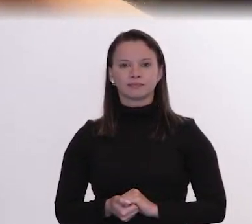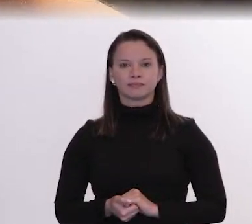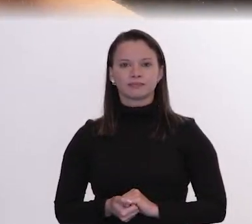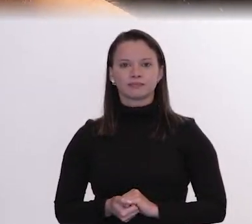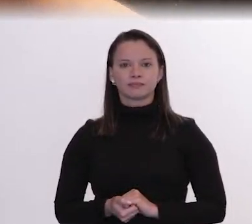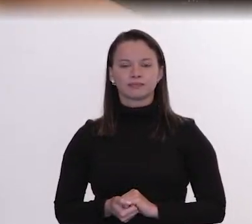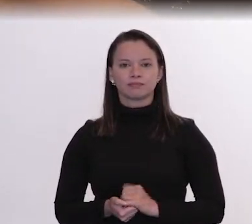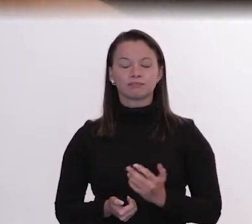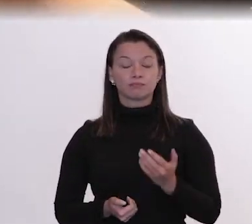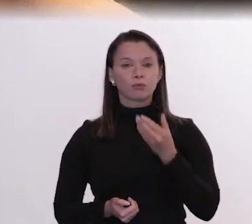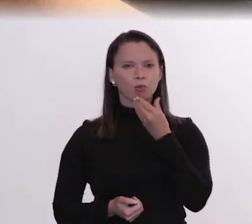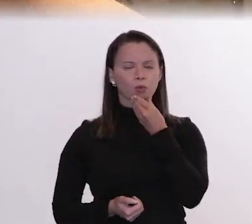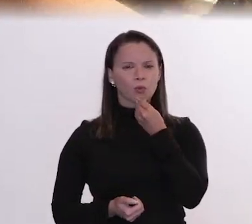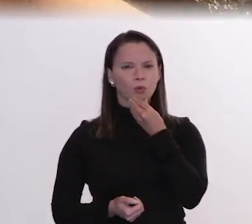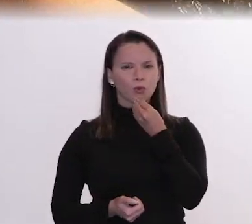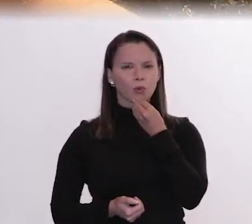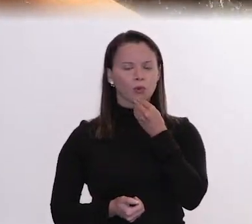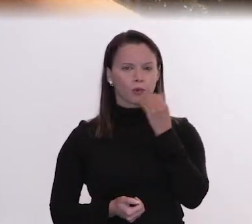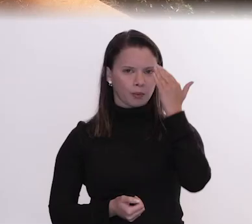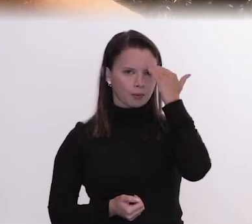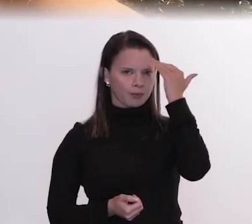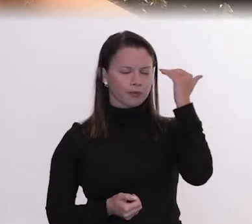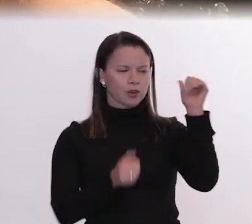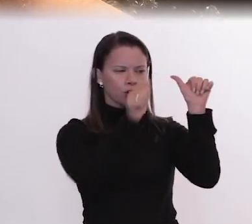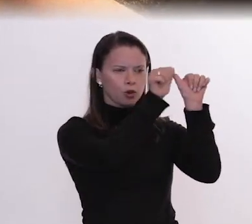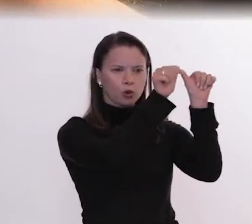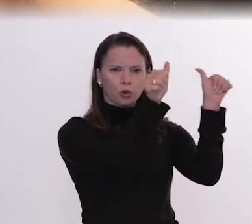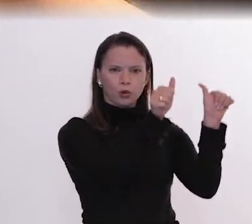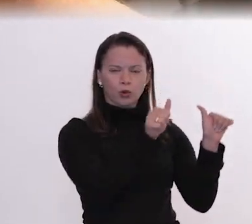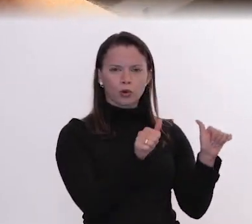According to Penone, to make a sculpture is to do a dig,